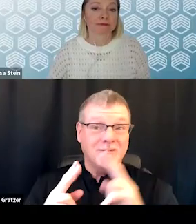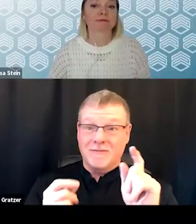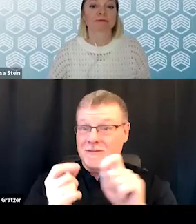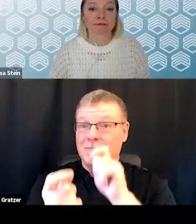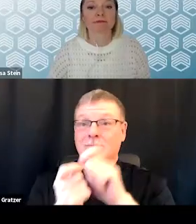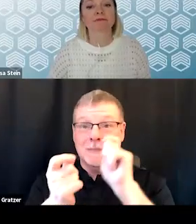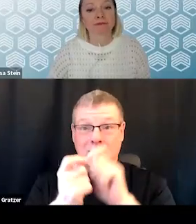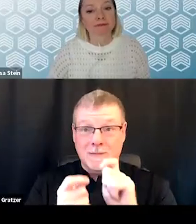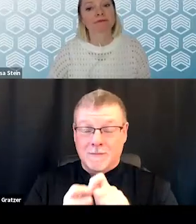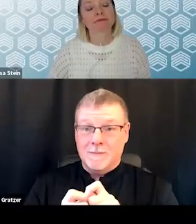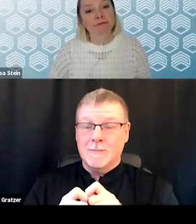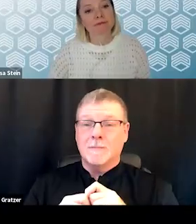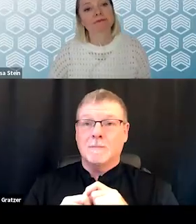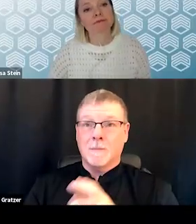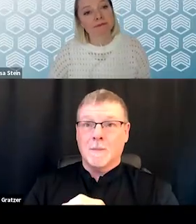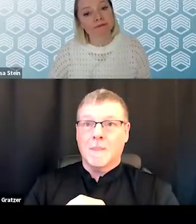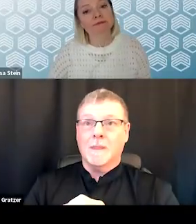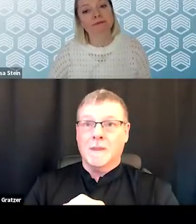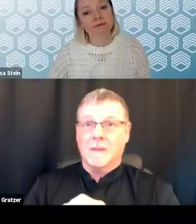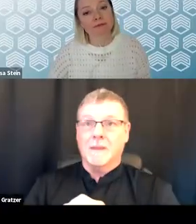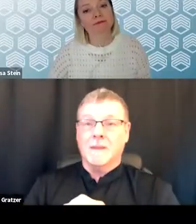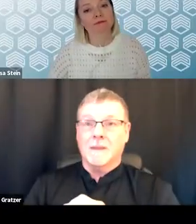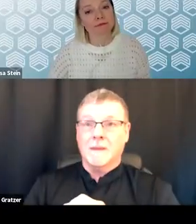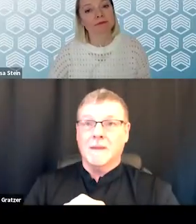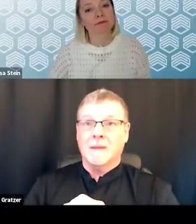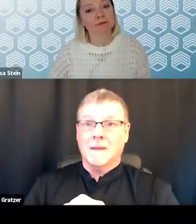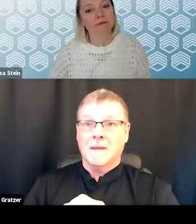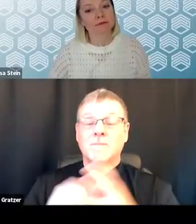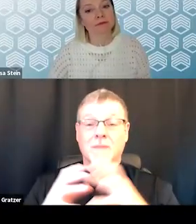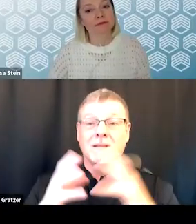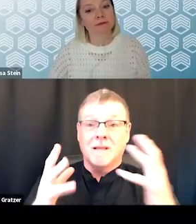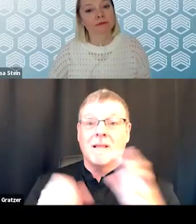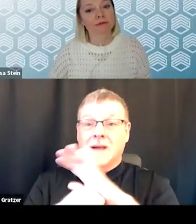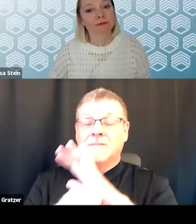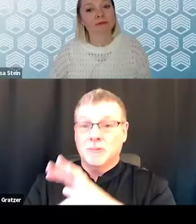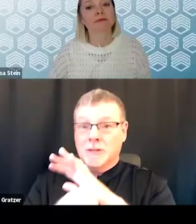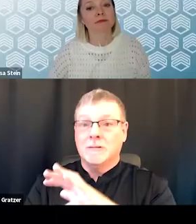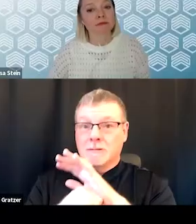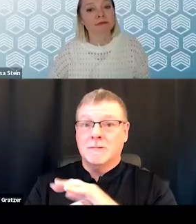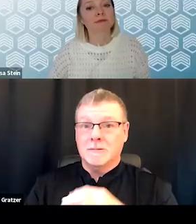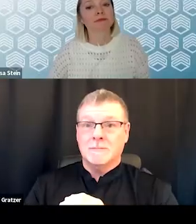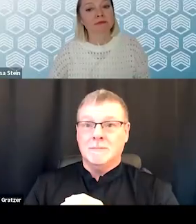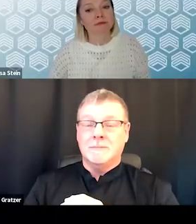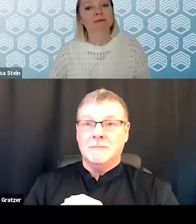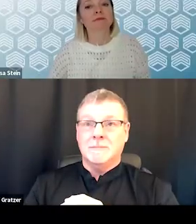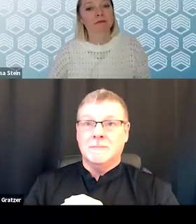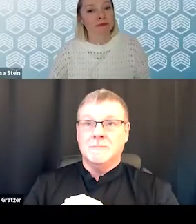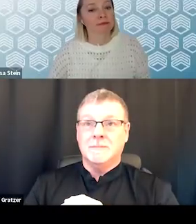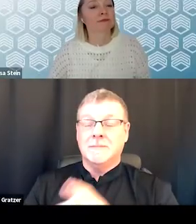and there is a lot of stress and we're combining the behavioral health field